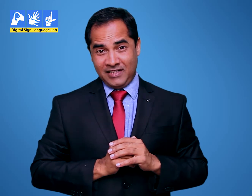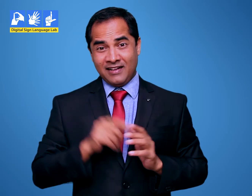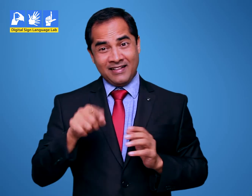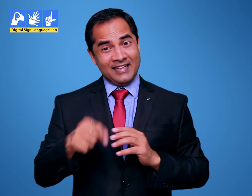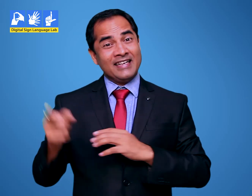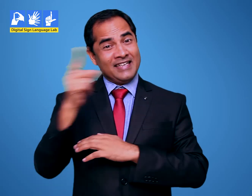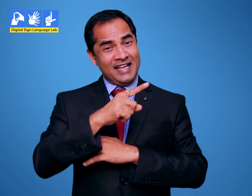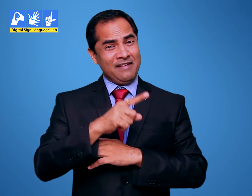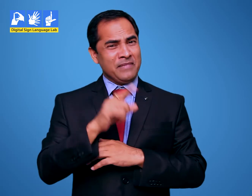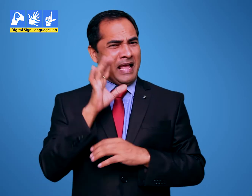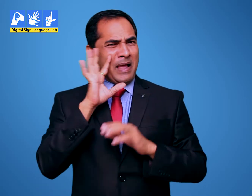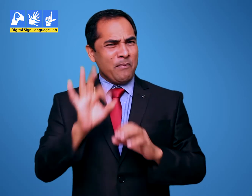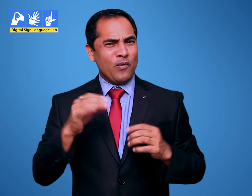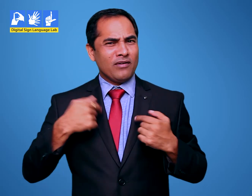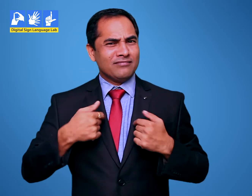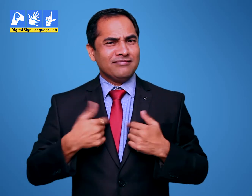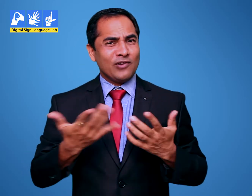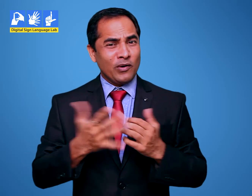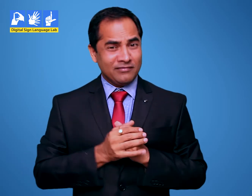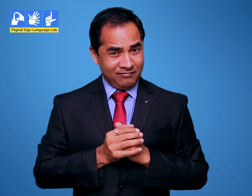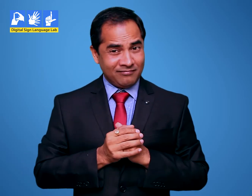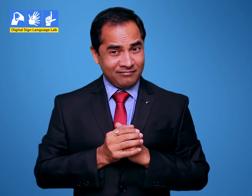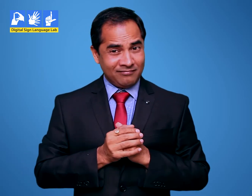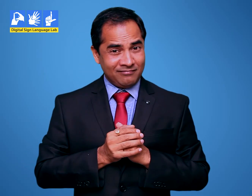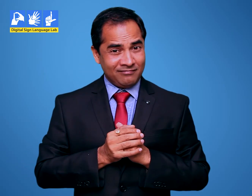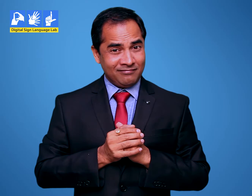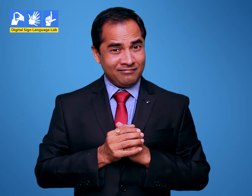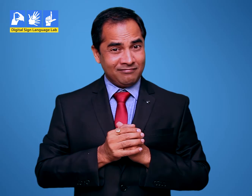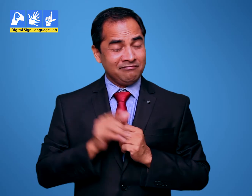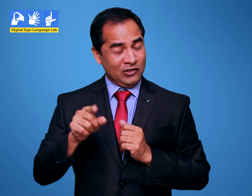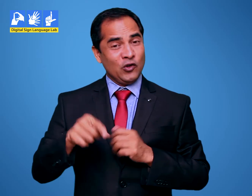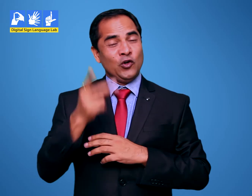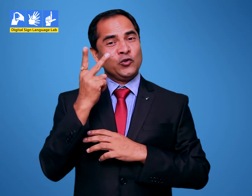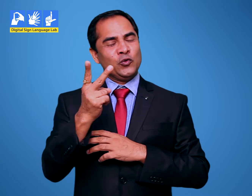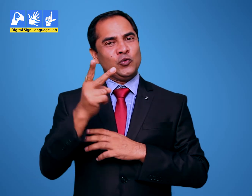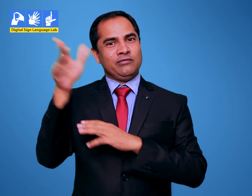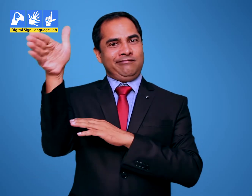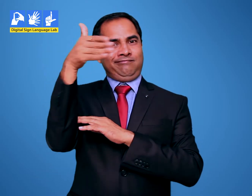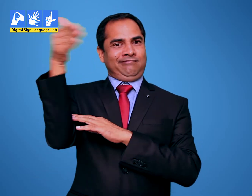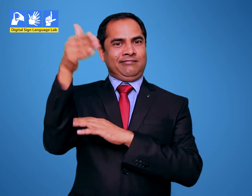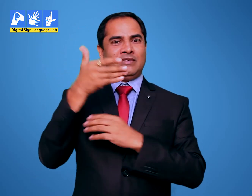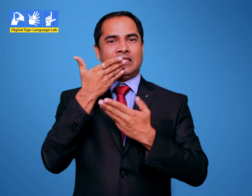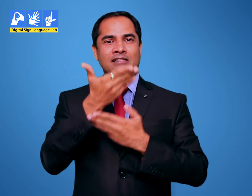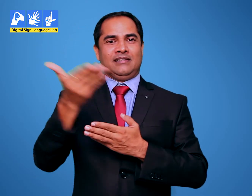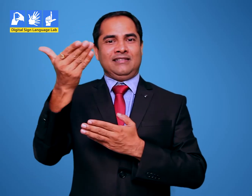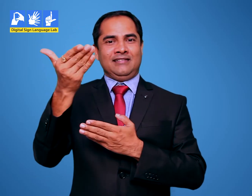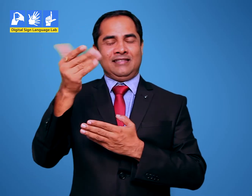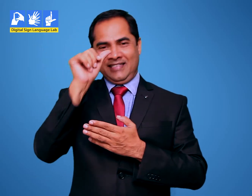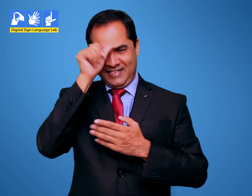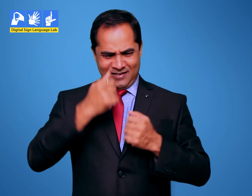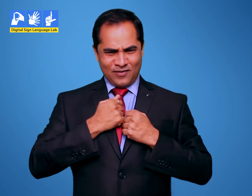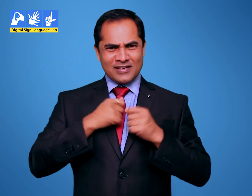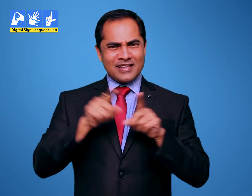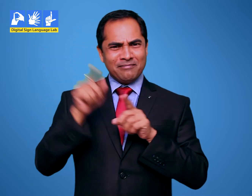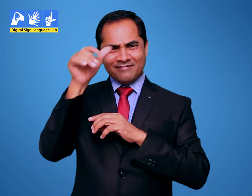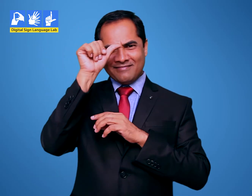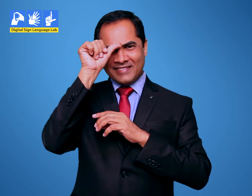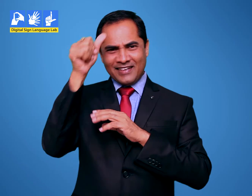The day was symbolized for me by playing of our two national anthems -